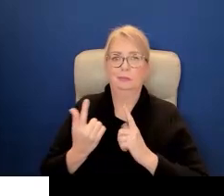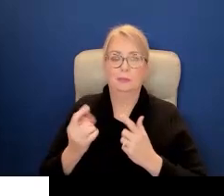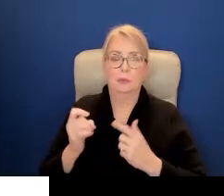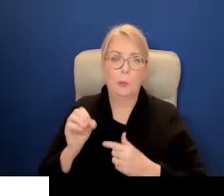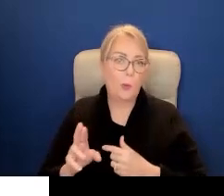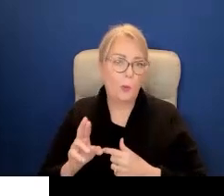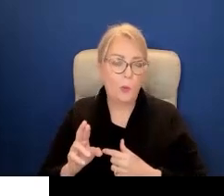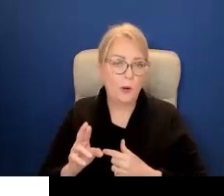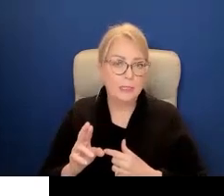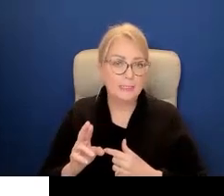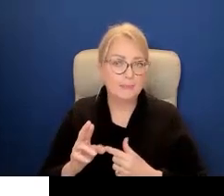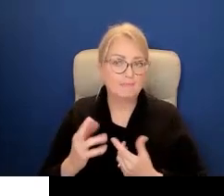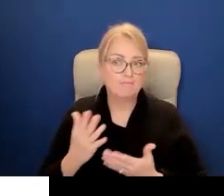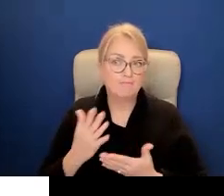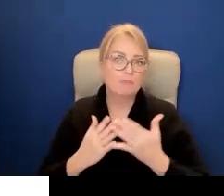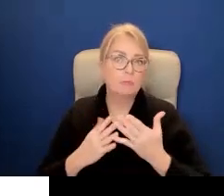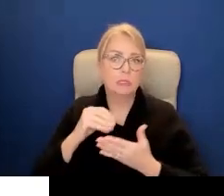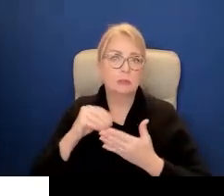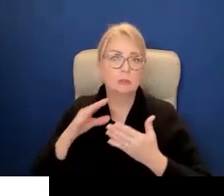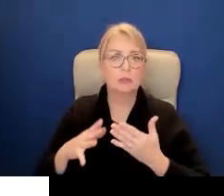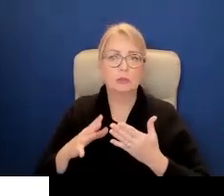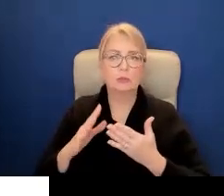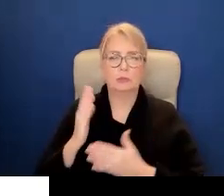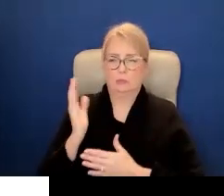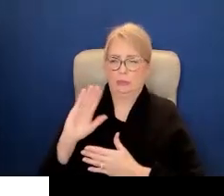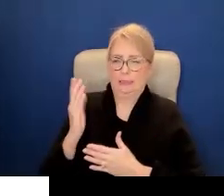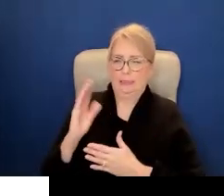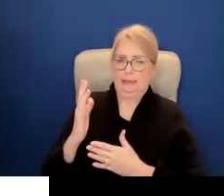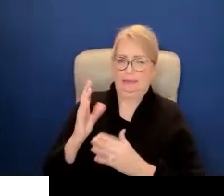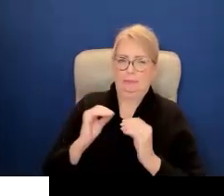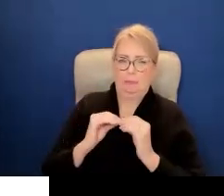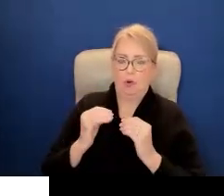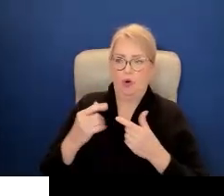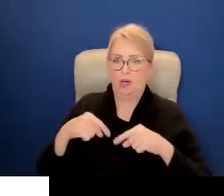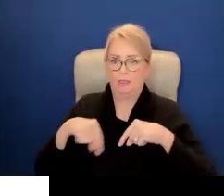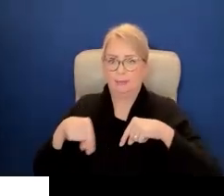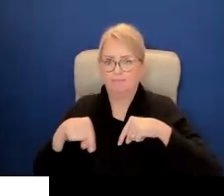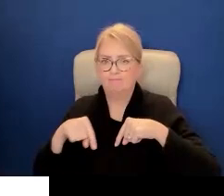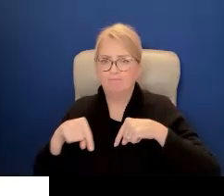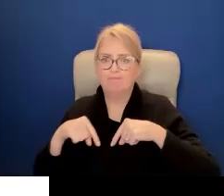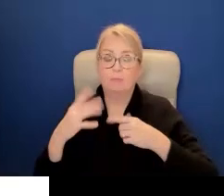seeming more nervous, more apprehensive with issues because of what's going on in our communities.